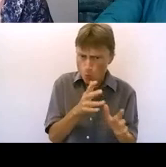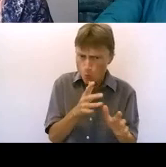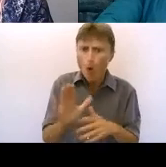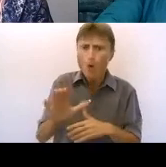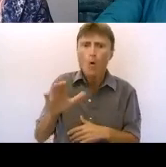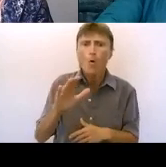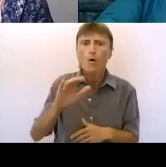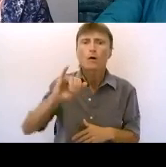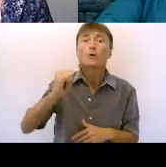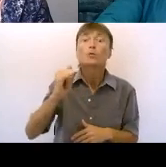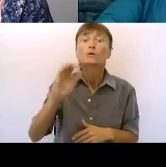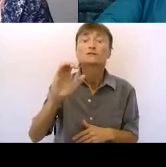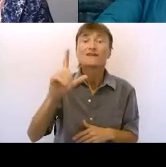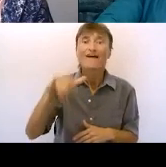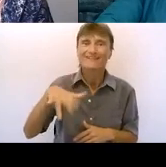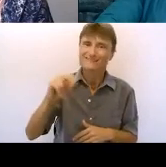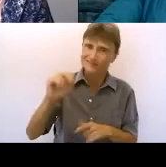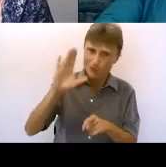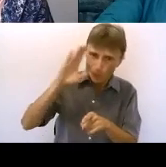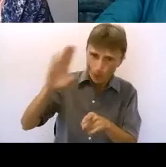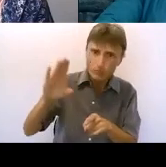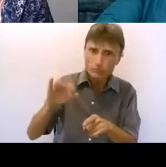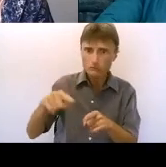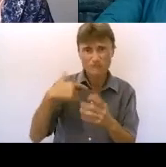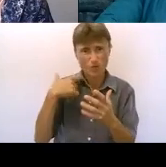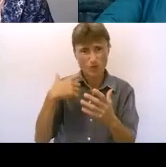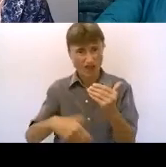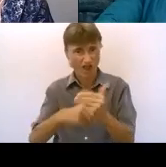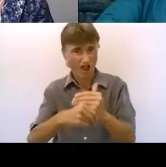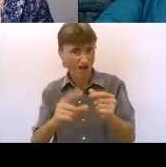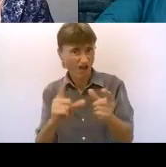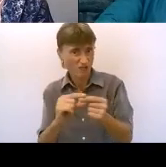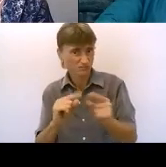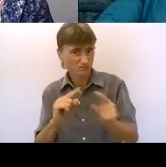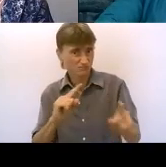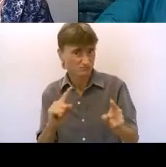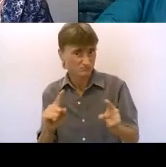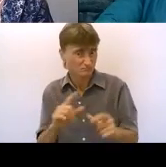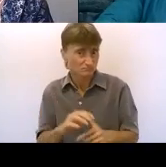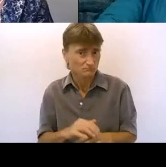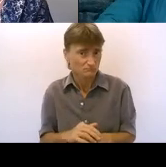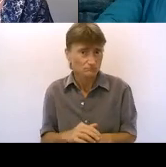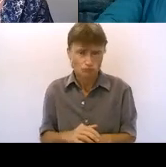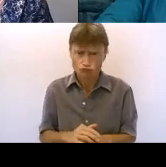is. Sorry, Jaclyn. Okay. Hi Jaclyn. Hi I just wanted to add to that, that I think